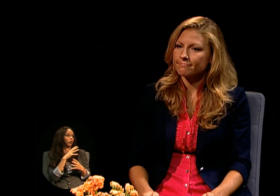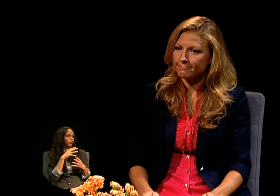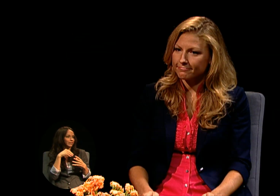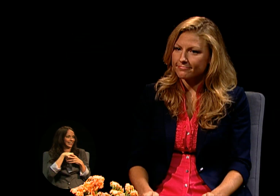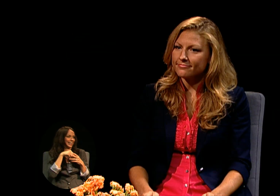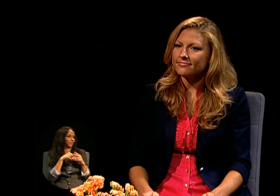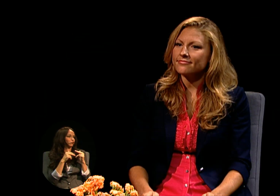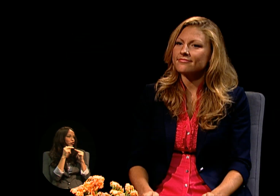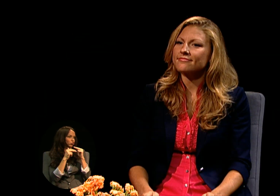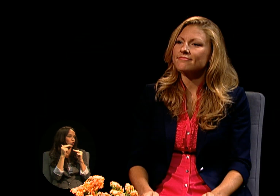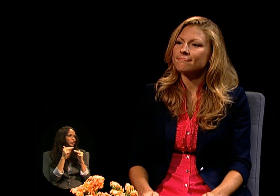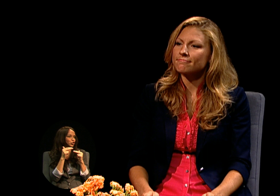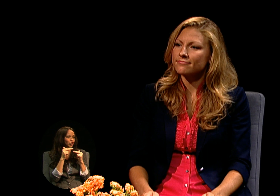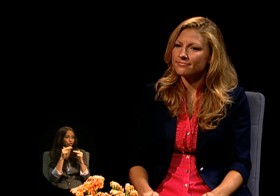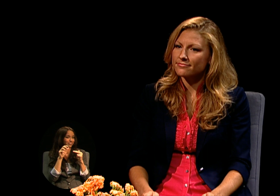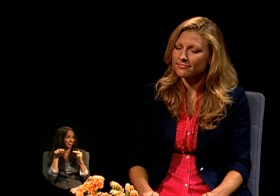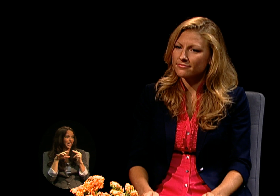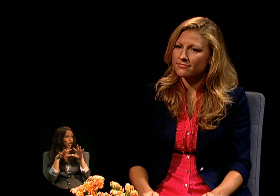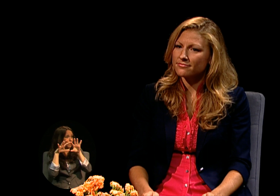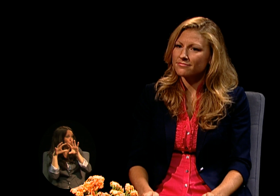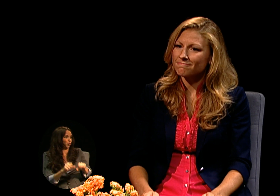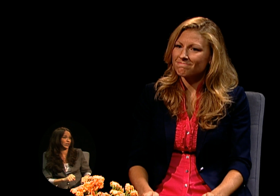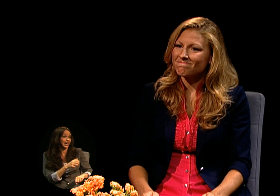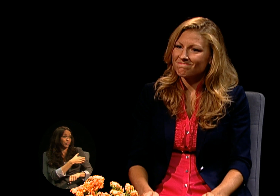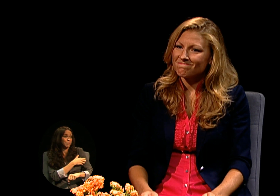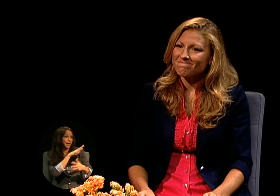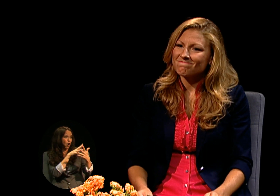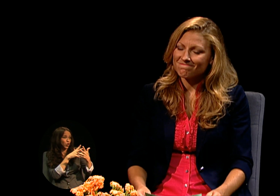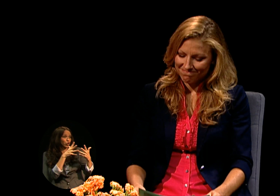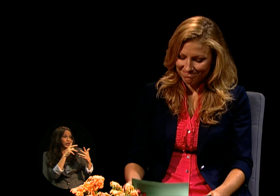YOU KNOW, THE POWER GRIDS, AND CRIPPLE THE NATION.